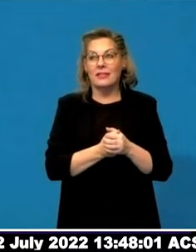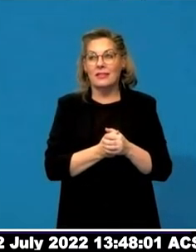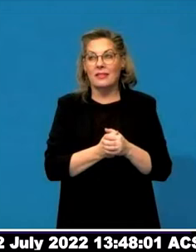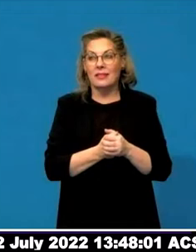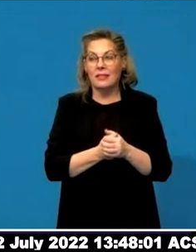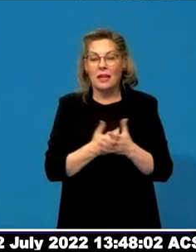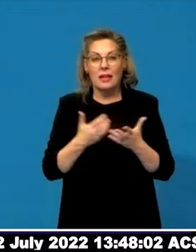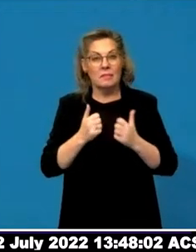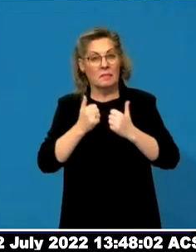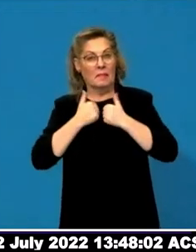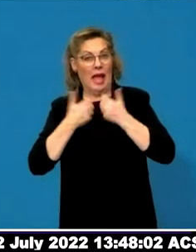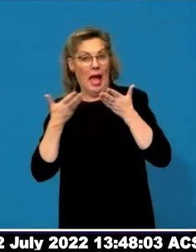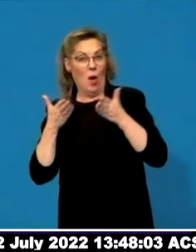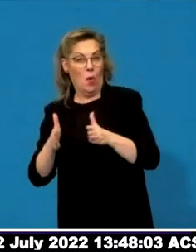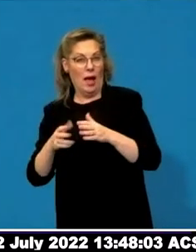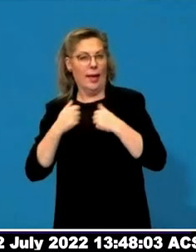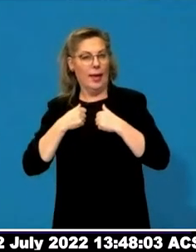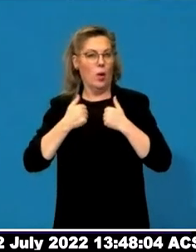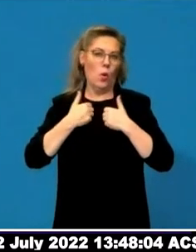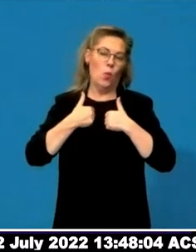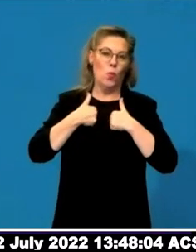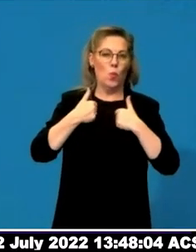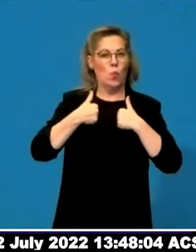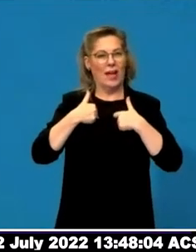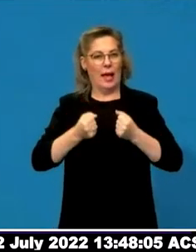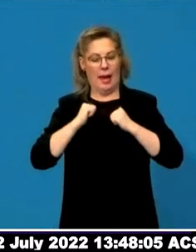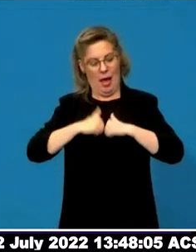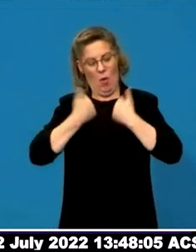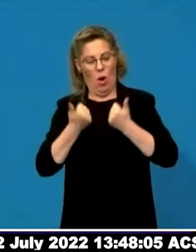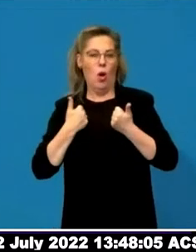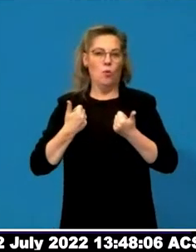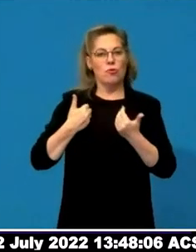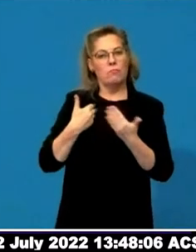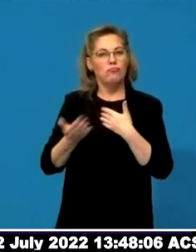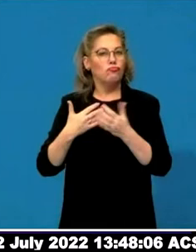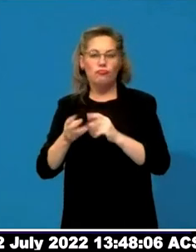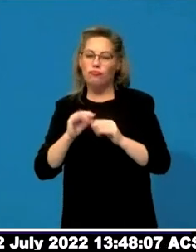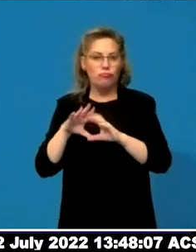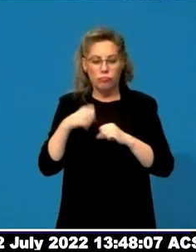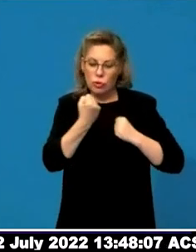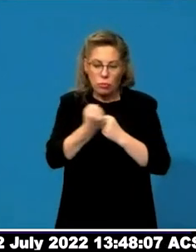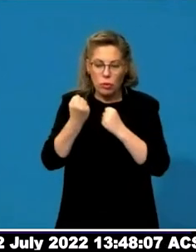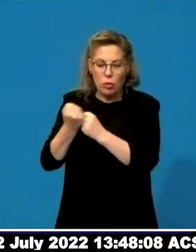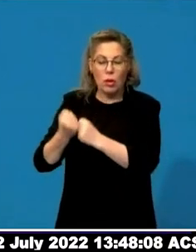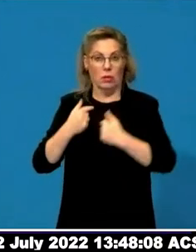Like, we had our own organisation. We started it 1980s.